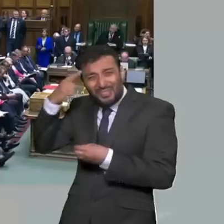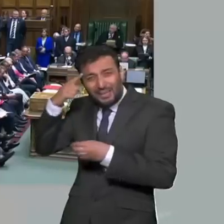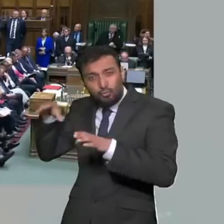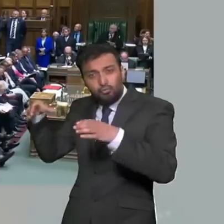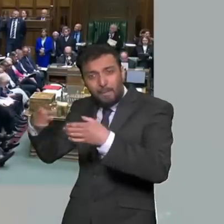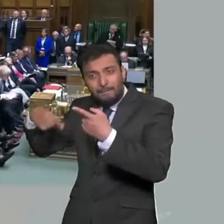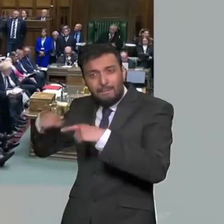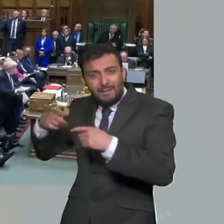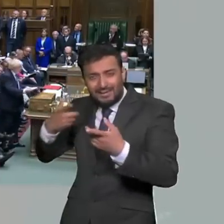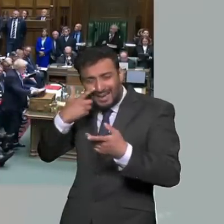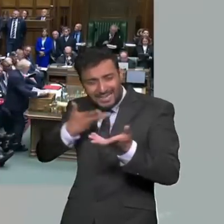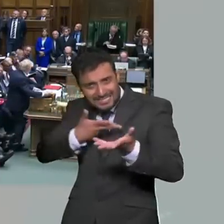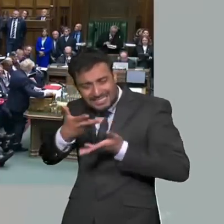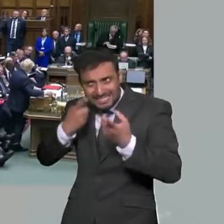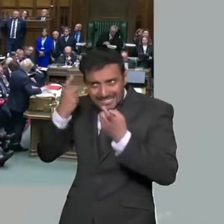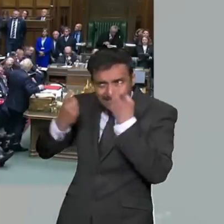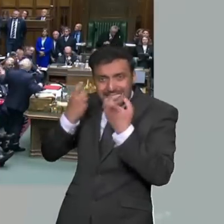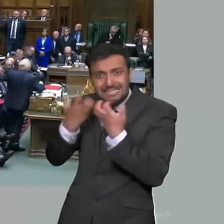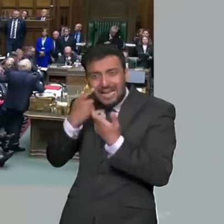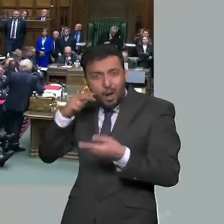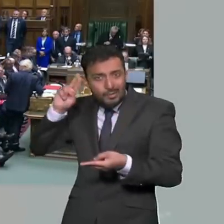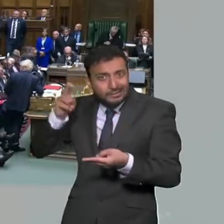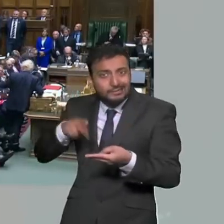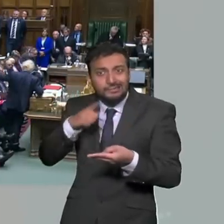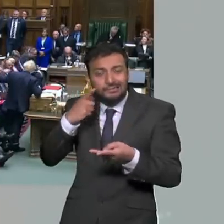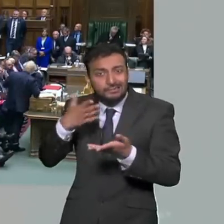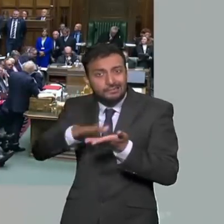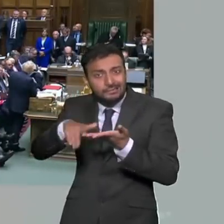I thank my hon. Friend very much. She and I have talked about this.